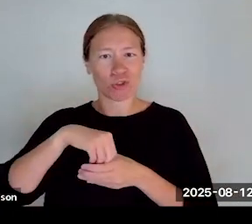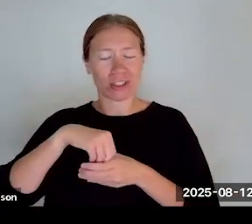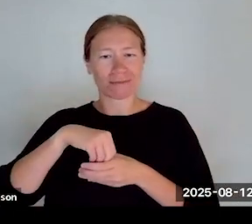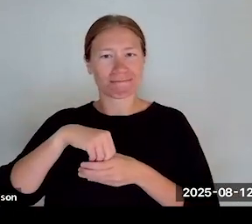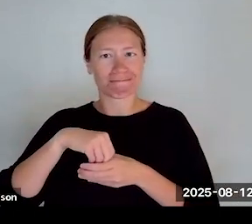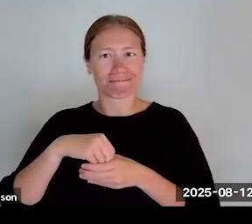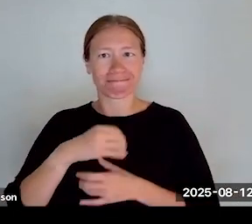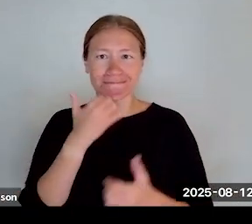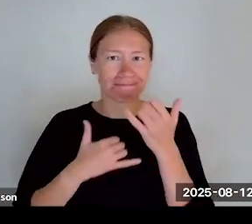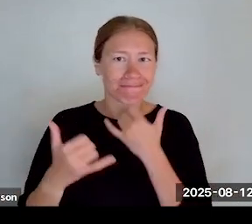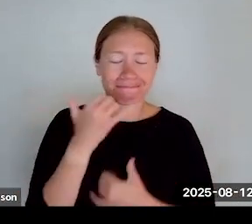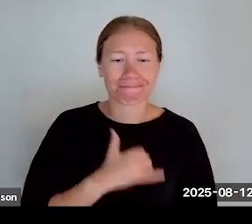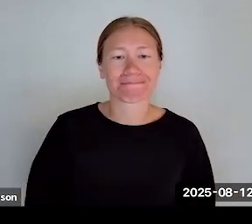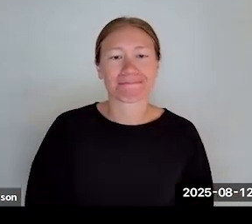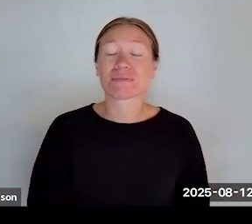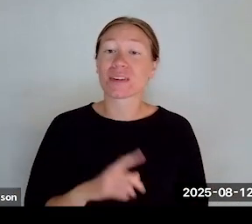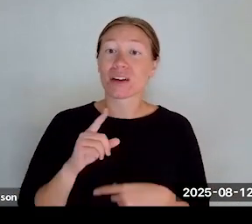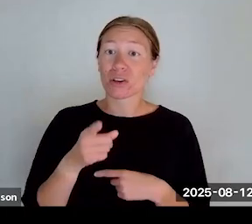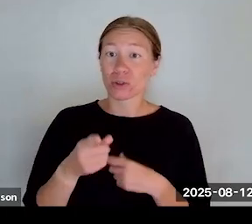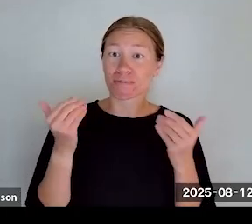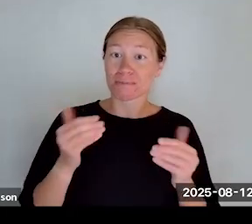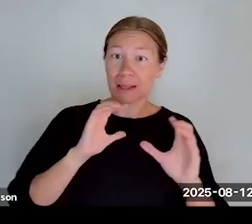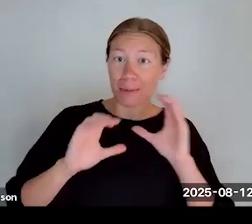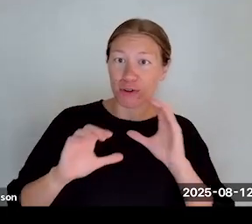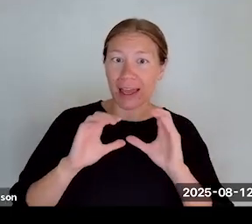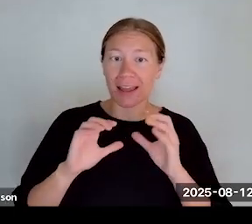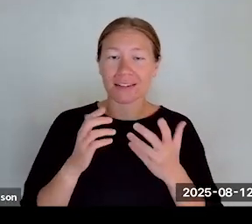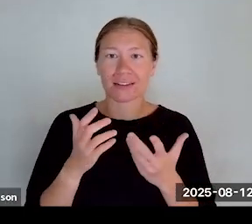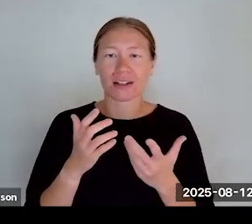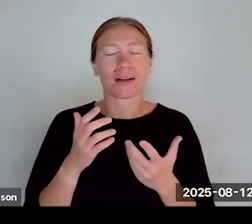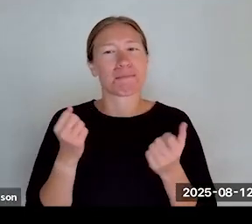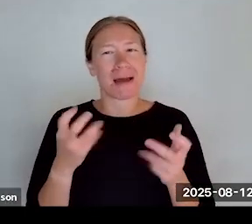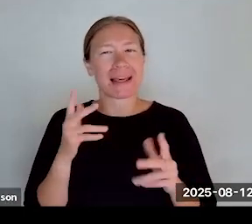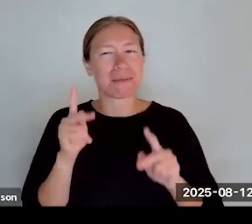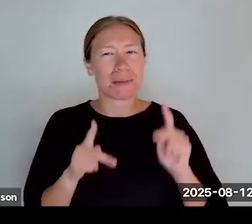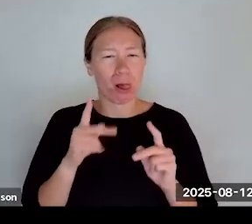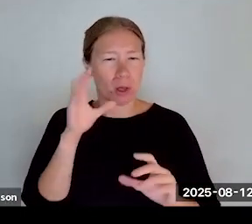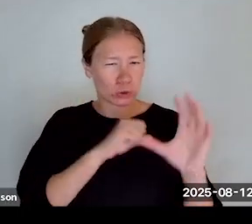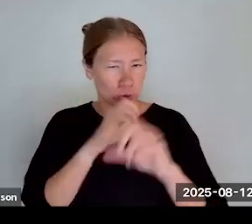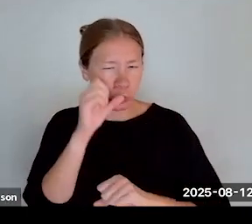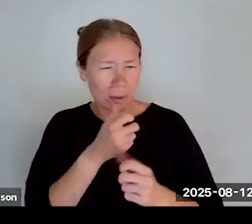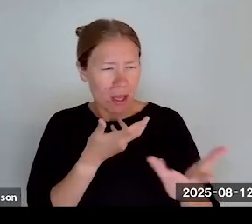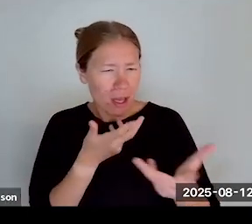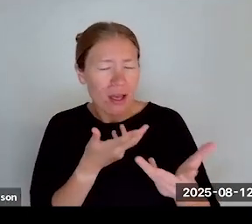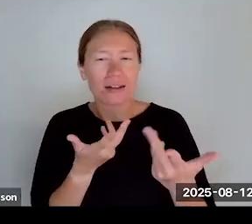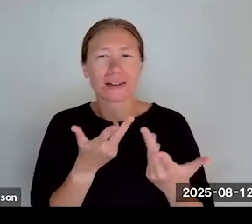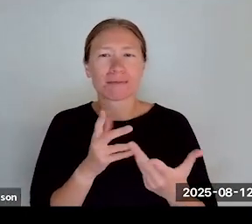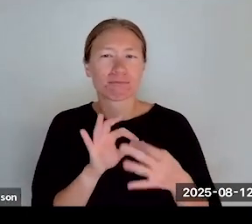When communicating, individuals often make assumptions about others' behavior and engagement based on nonverbal cues.